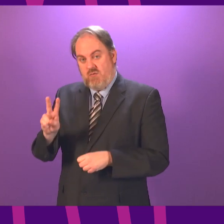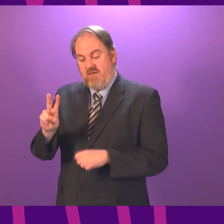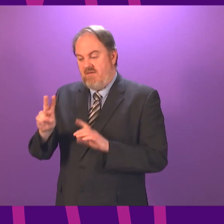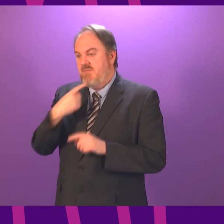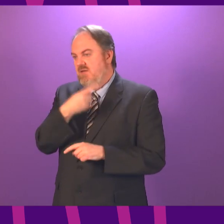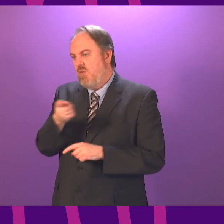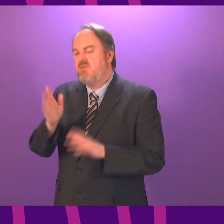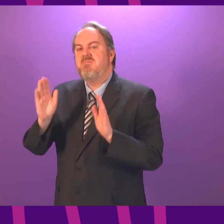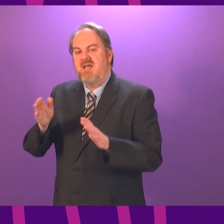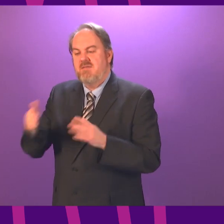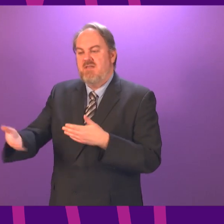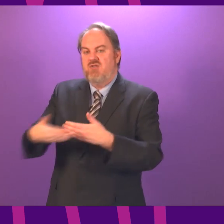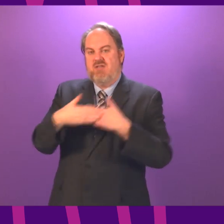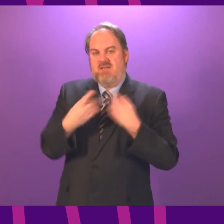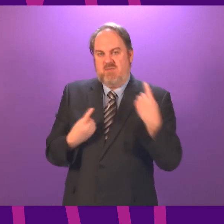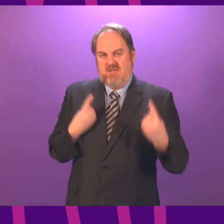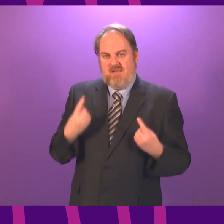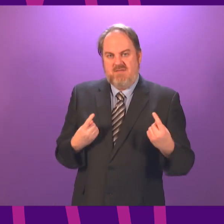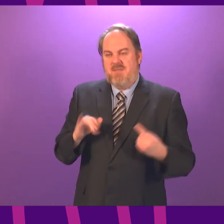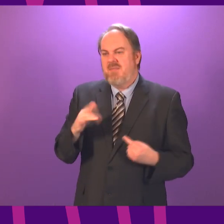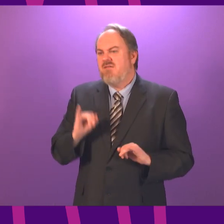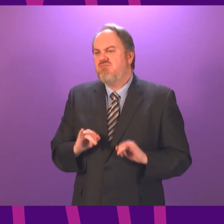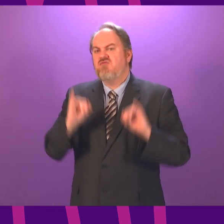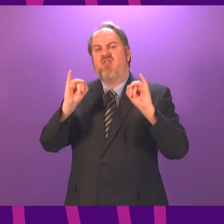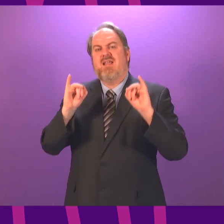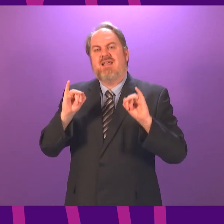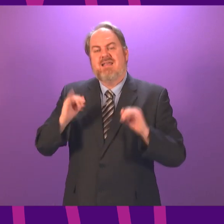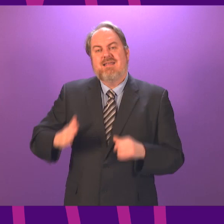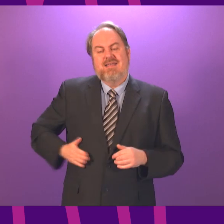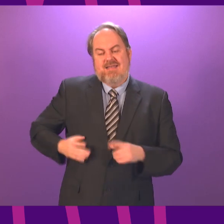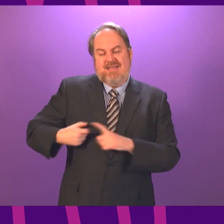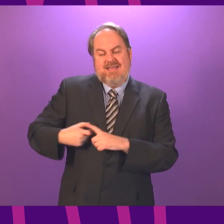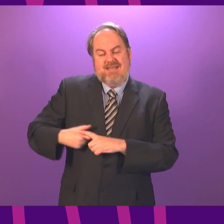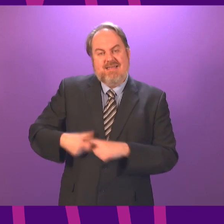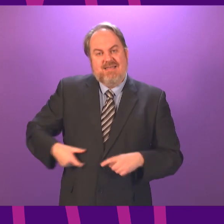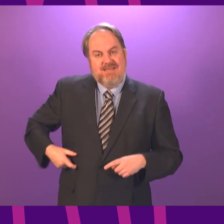list in Scotland, such as people with chronic kidney disease, stage 5 Down syndrome or severe